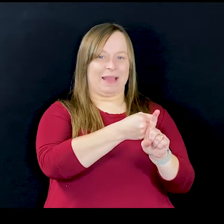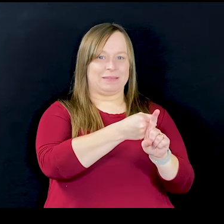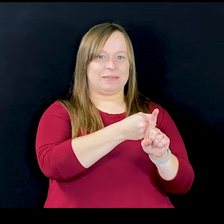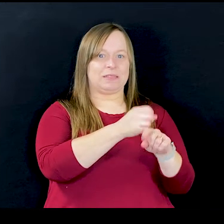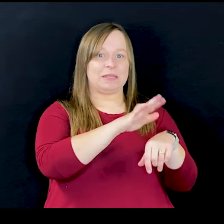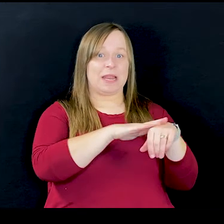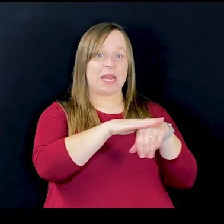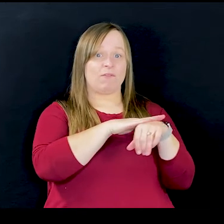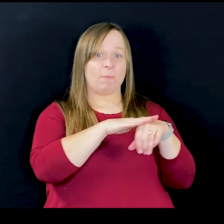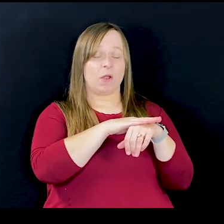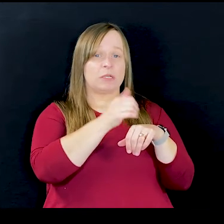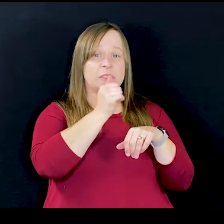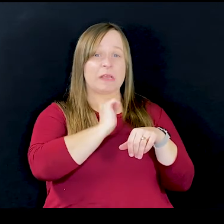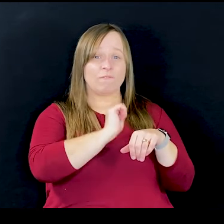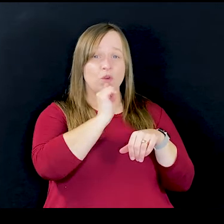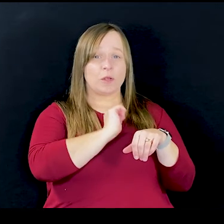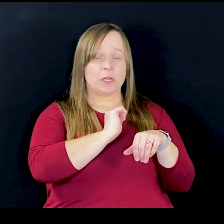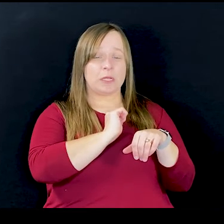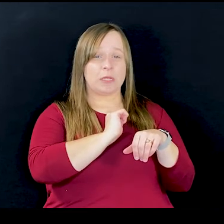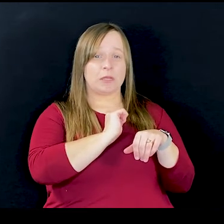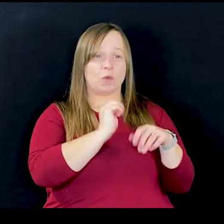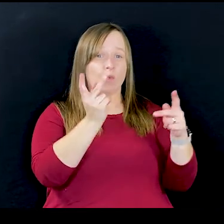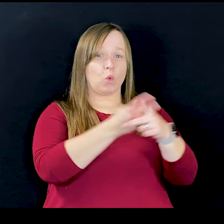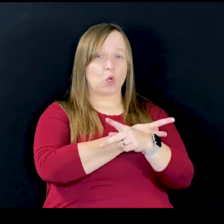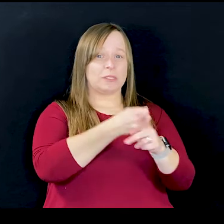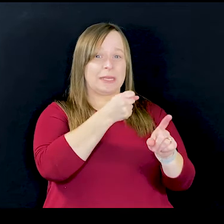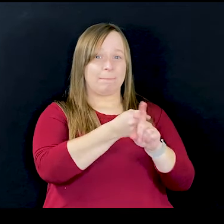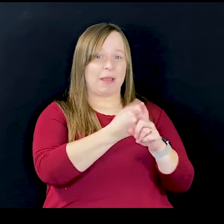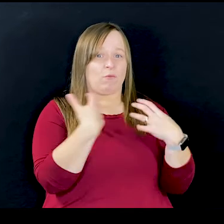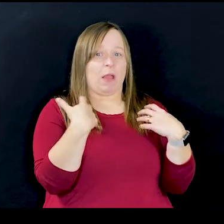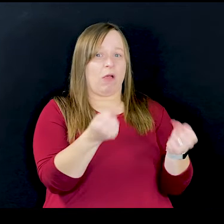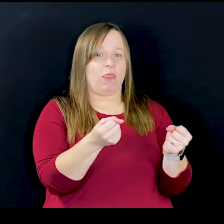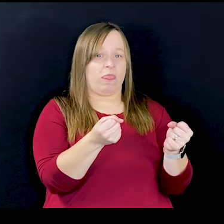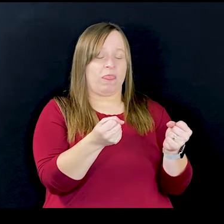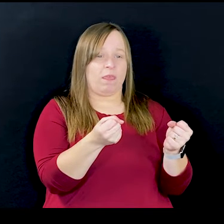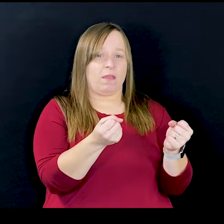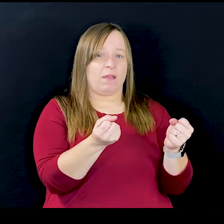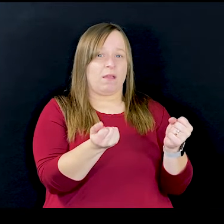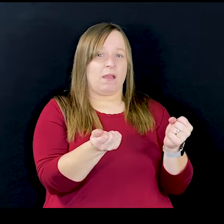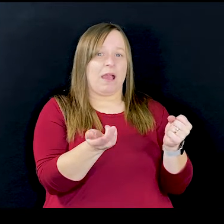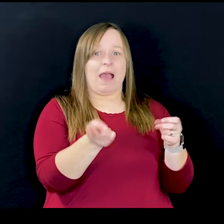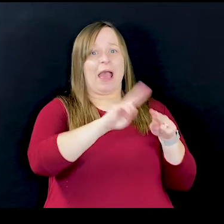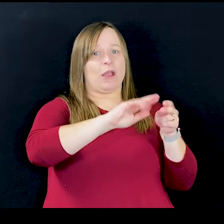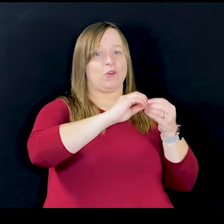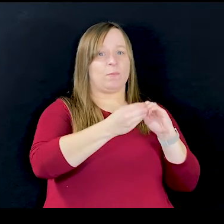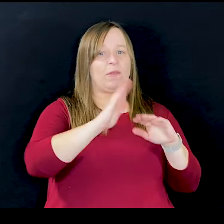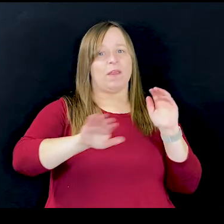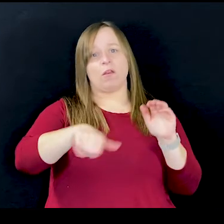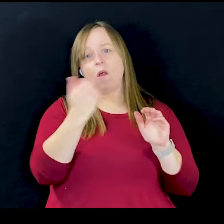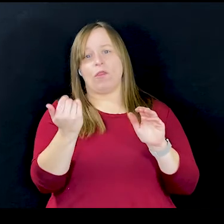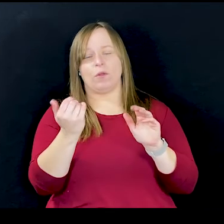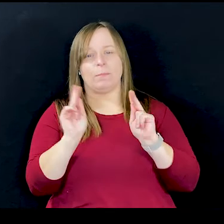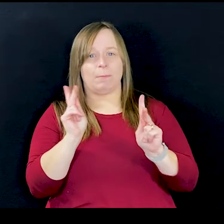So Native Americans were suffering adverse health impacts recovered at much higher rates than other populations.